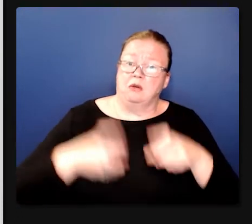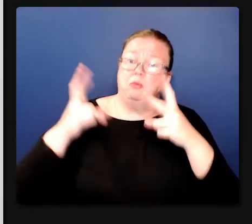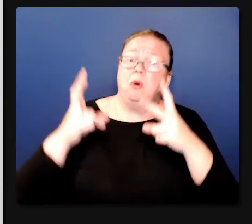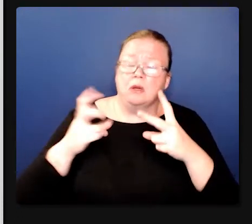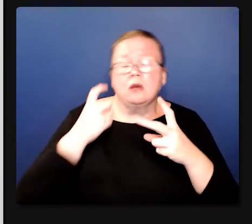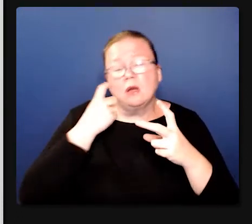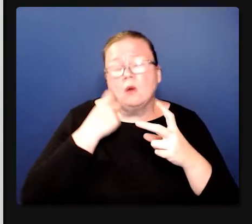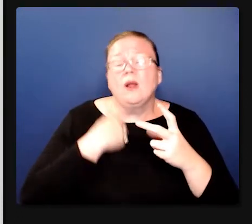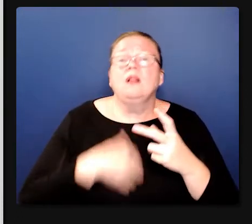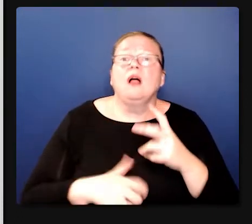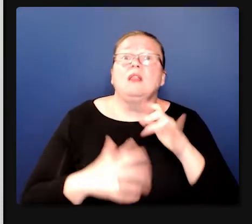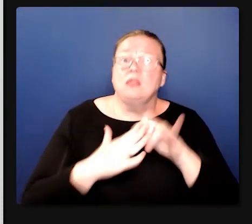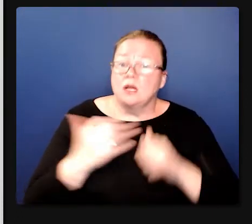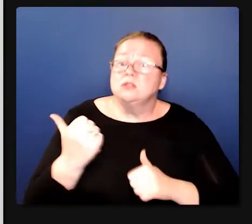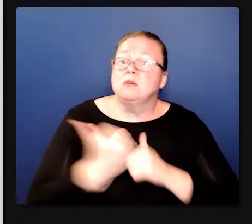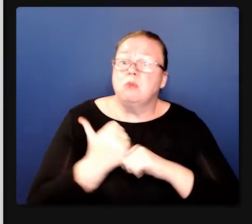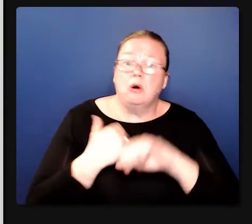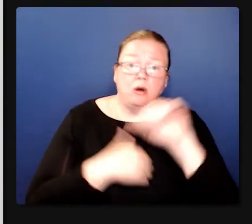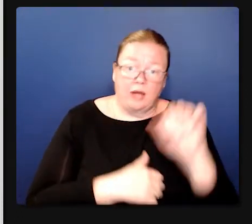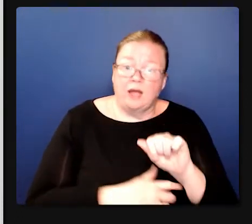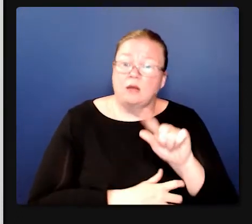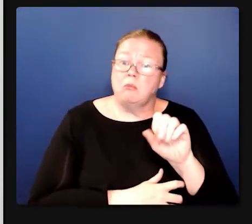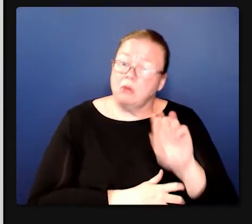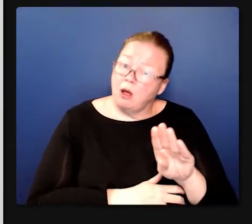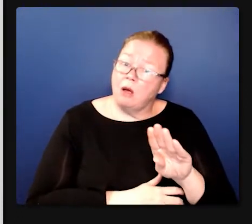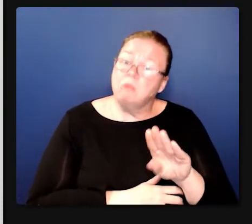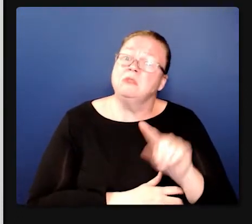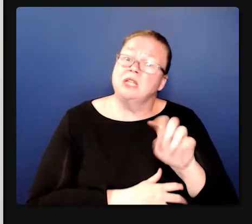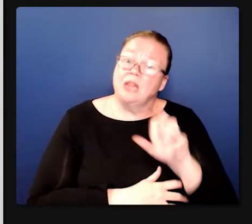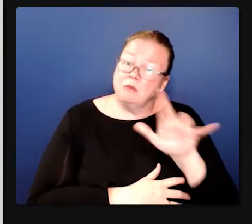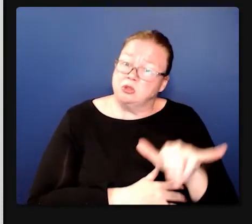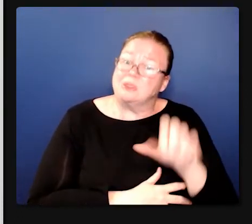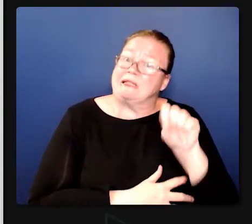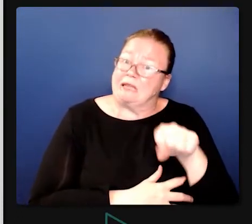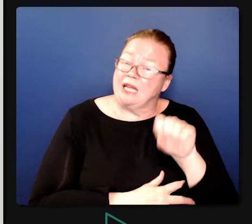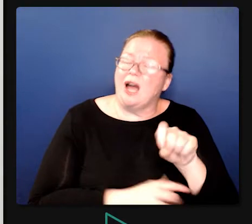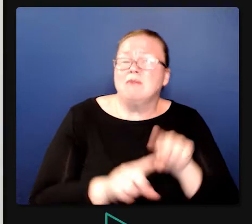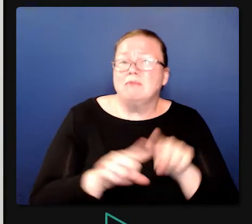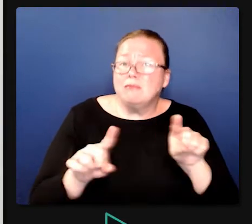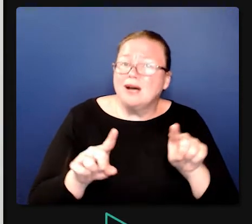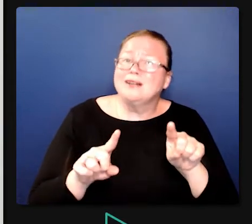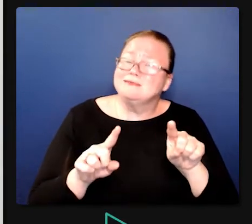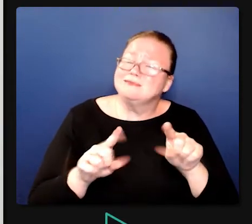which started supporting Azure blobs and telemetry. But that came in higher costs